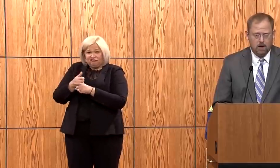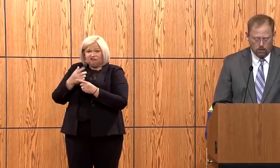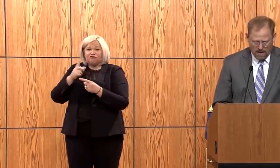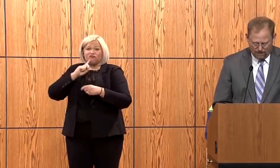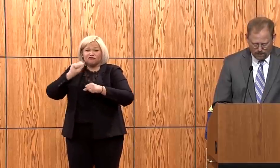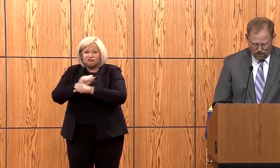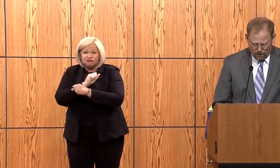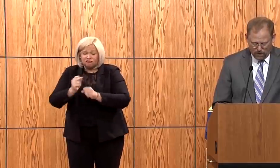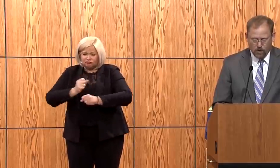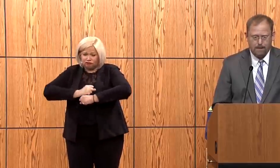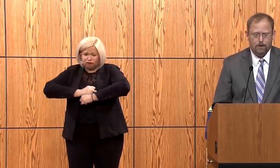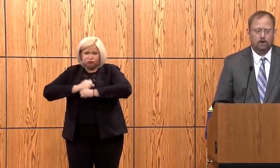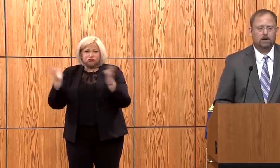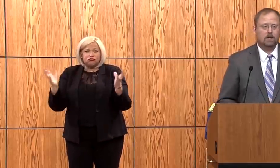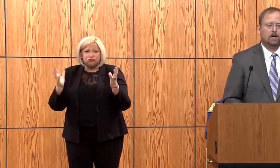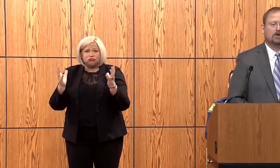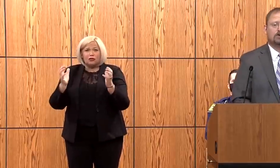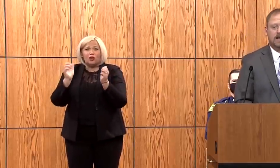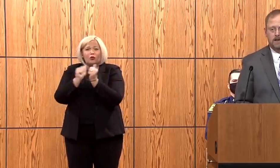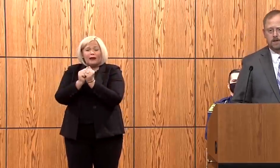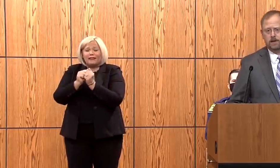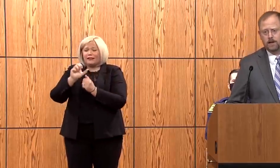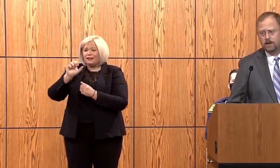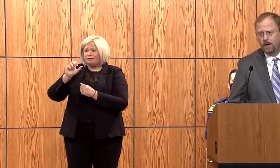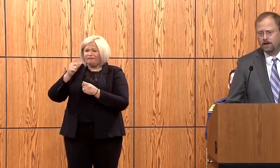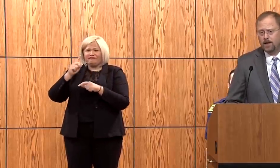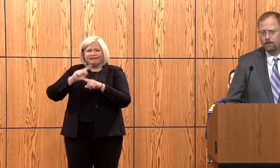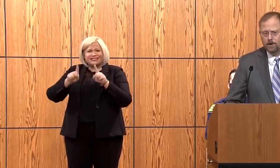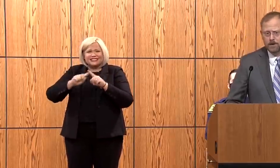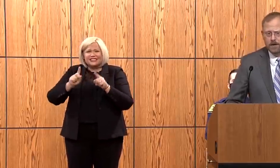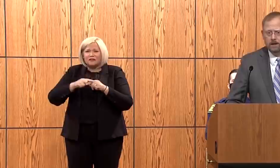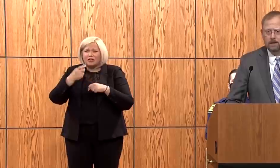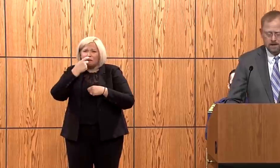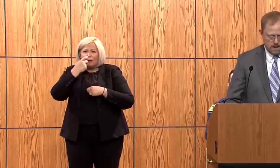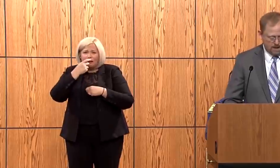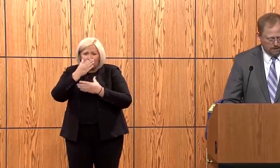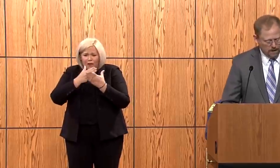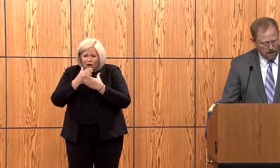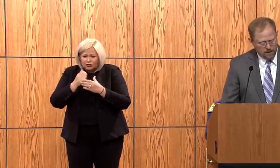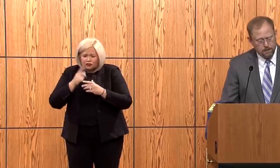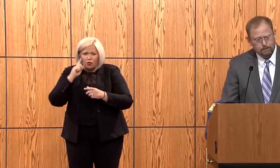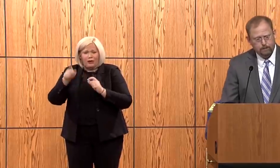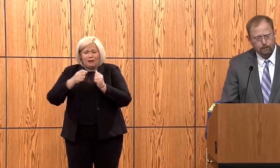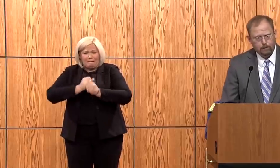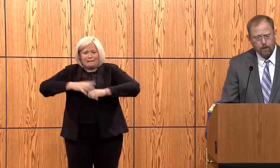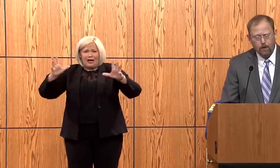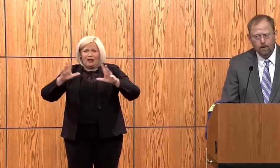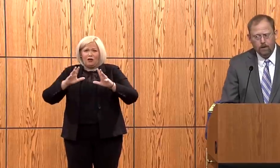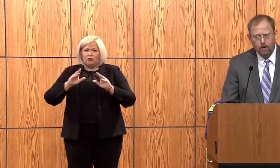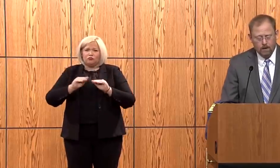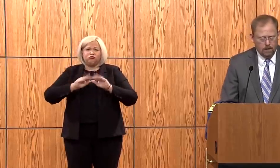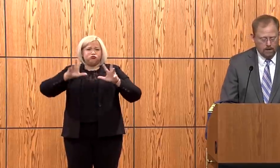USE IN THE KIDNAPPING, AND THAT THE GROUP SUCCESSFULLY DETONATED THE GROUP SUCCESSFULLY DETONATED AN INPRO ADVISED EXPLOSIVE AN INPRO ADVISED EXPLOSIVE DEVICE WRAPPED WITH SHRAPNEL TO